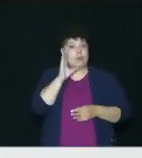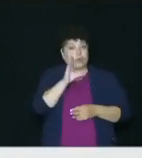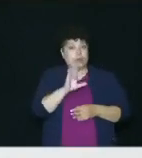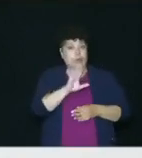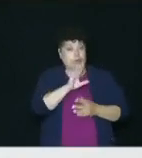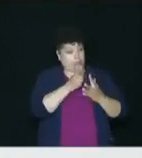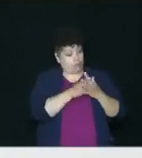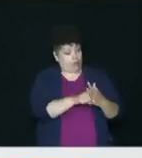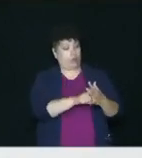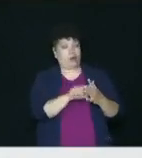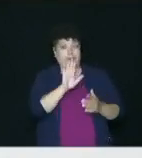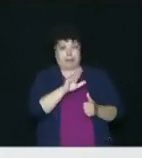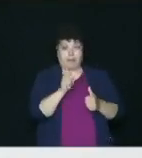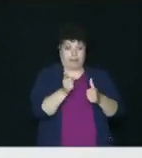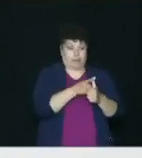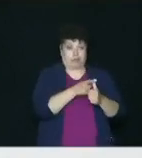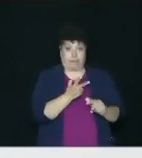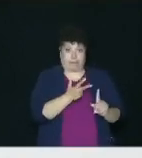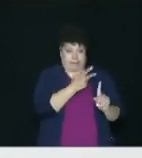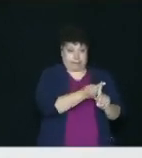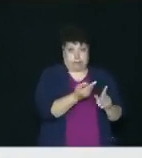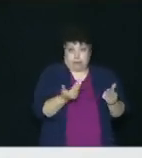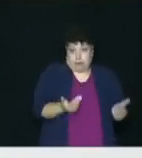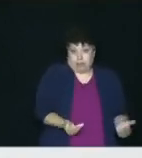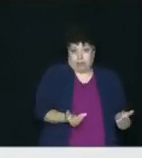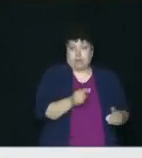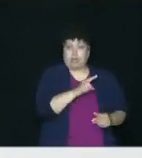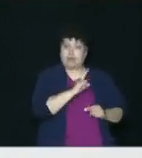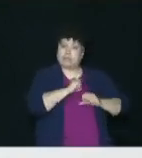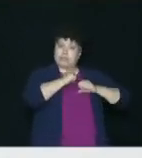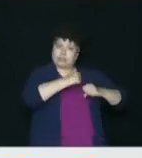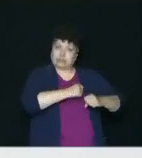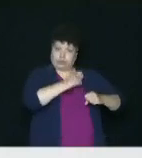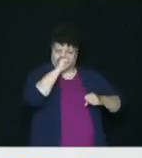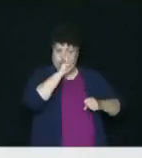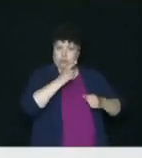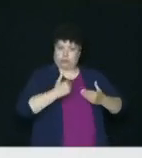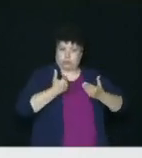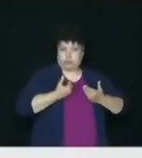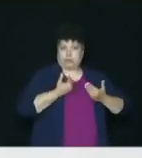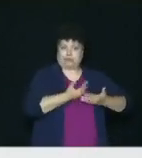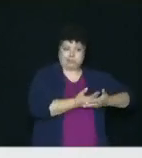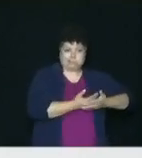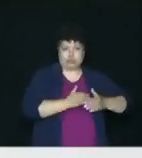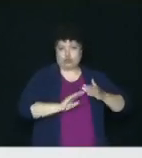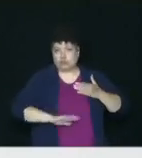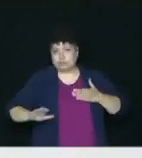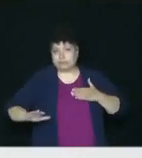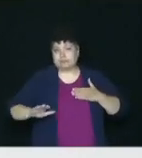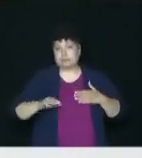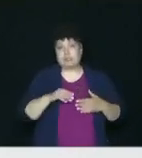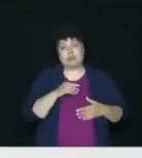THE VACCINE WILL BE AVAILABLE IN YOUR AREA.